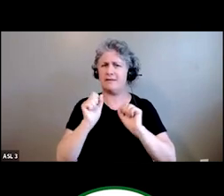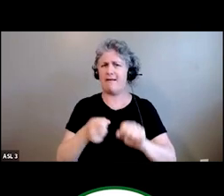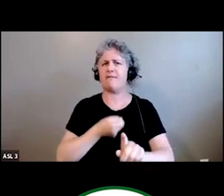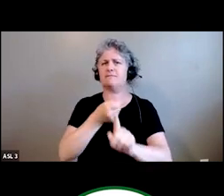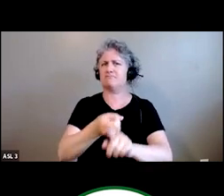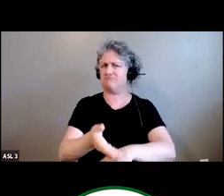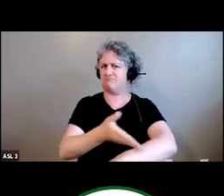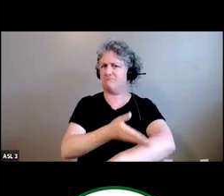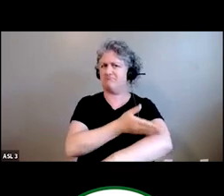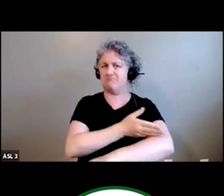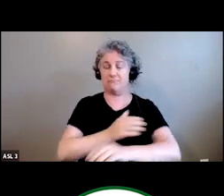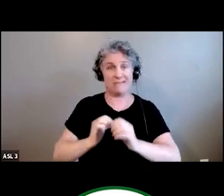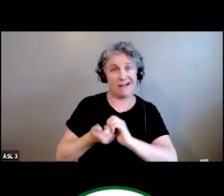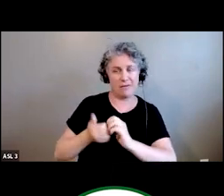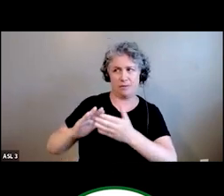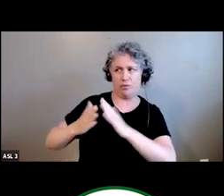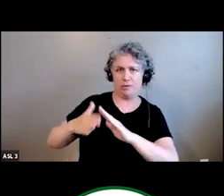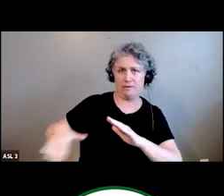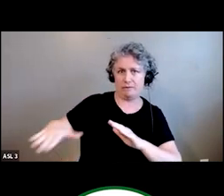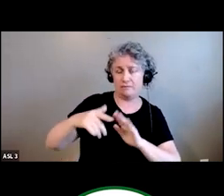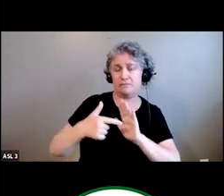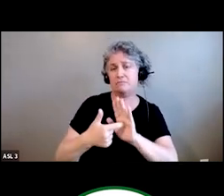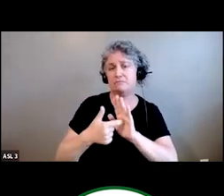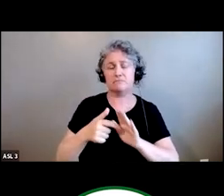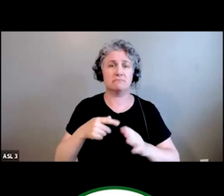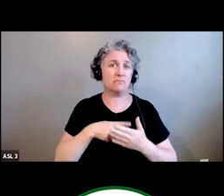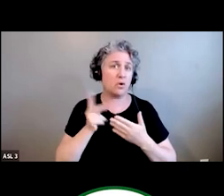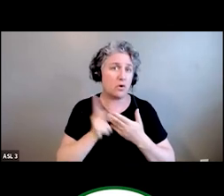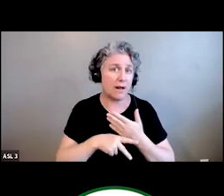Autism Network just as Karina Kennigsberg and her panel described.